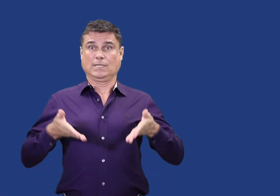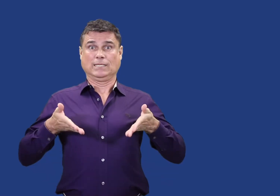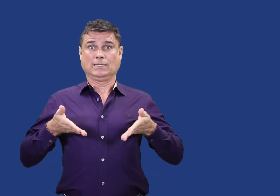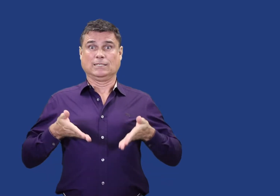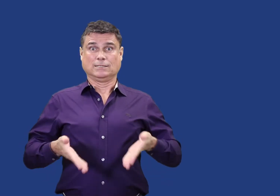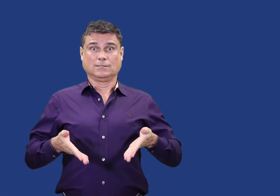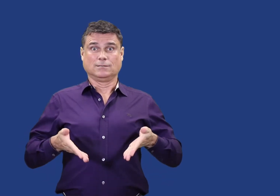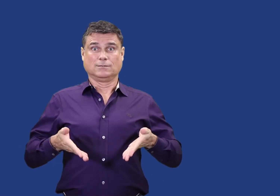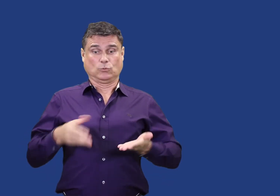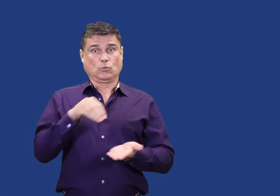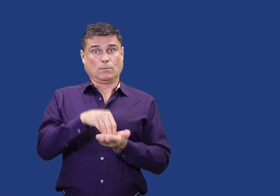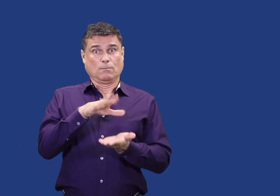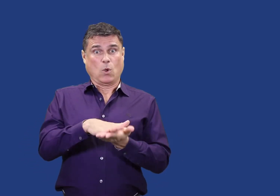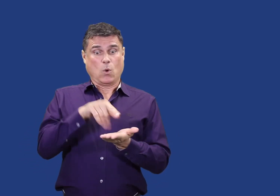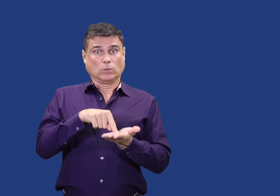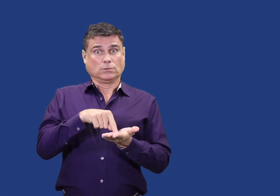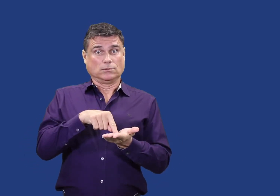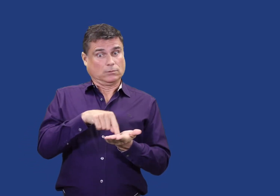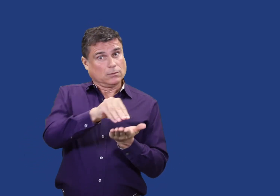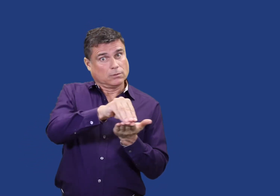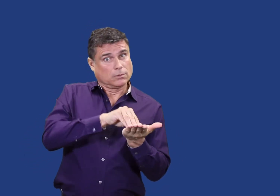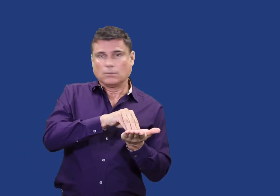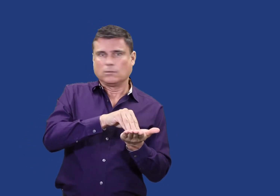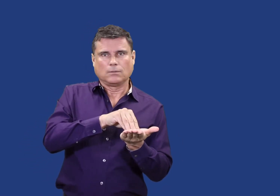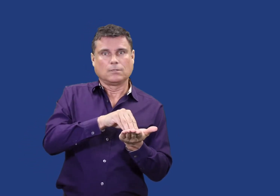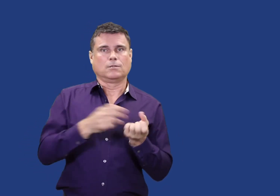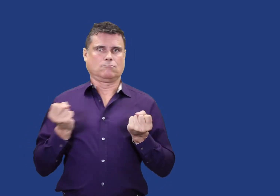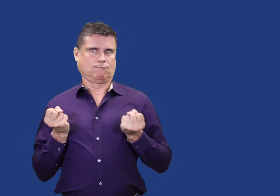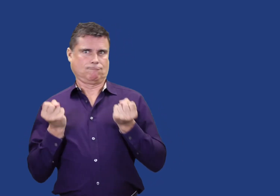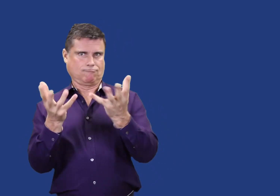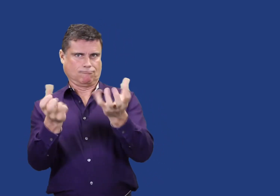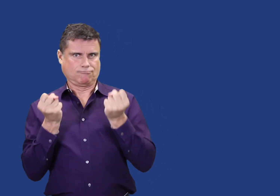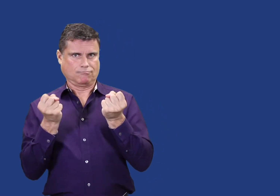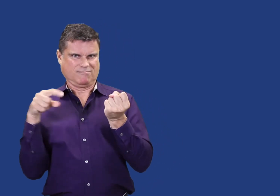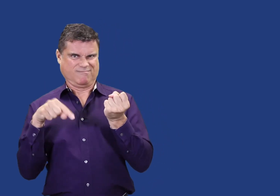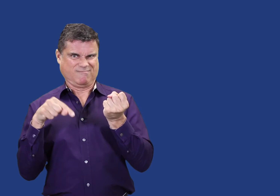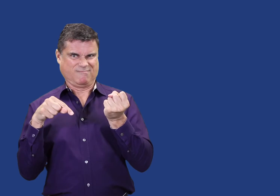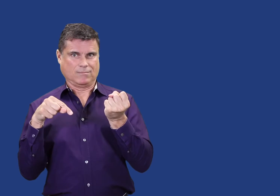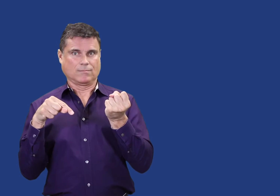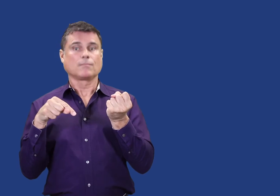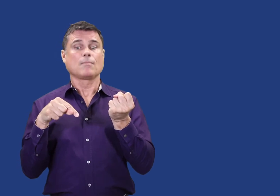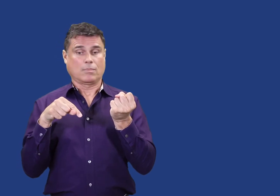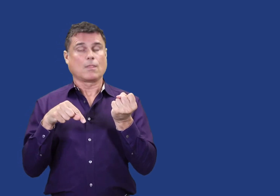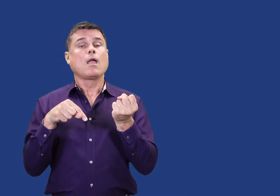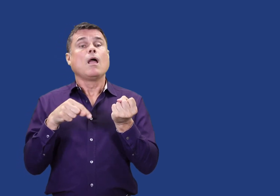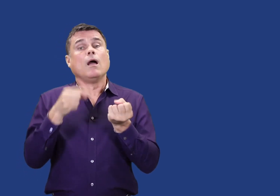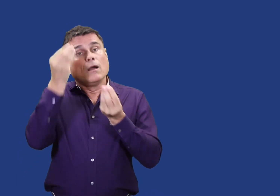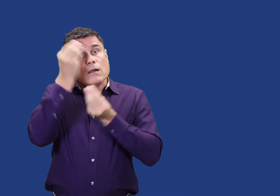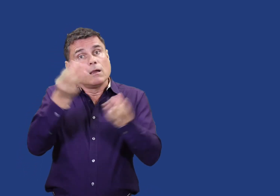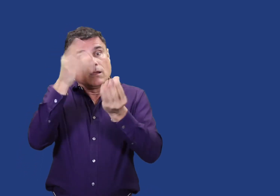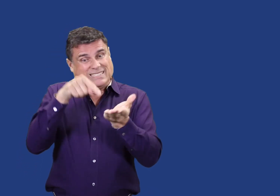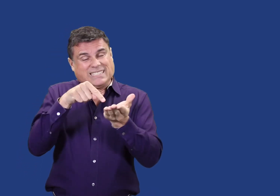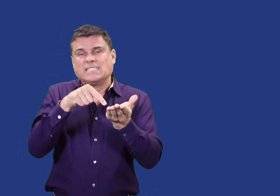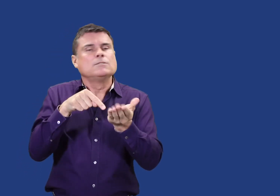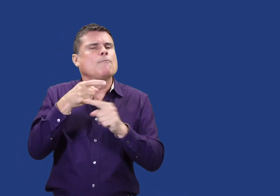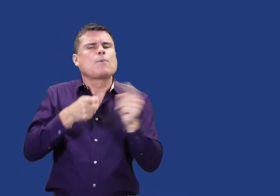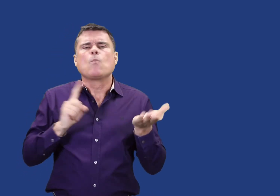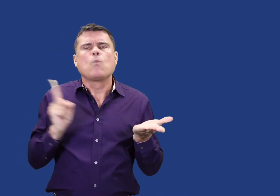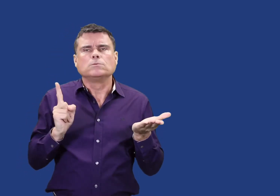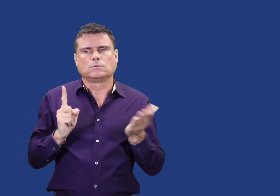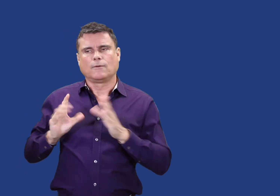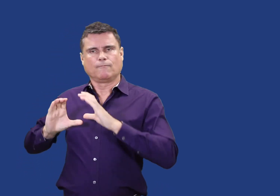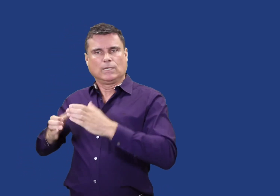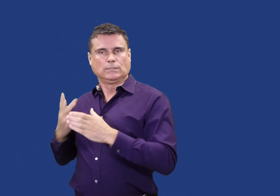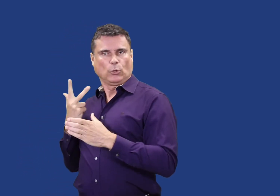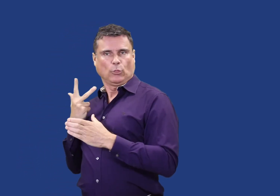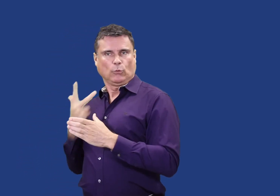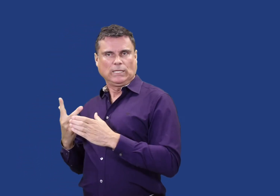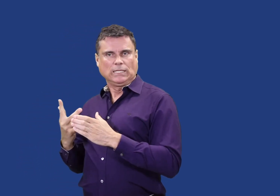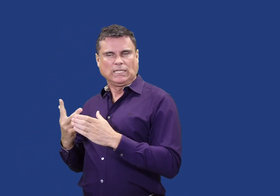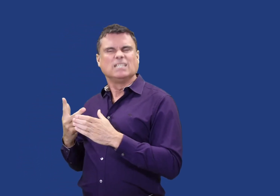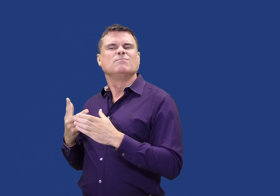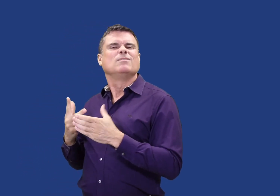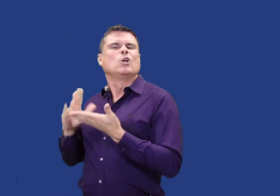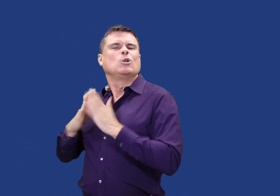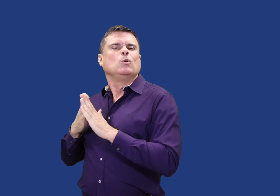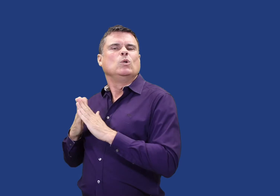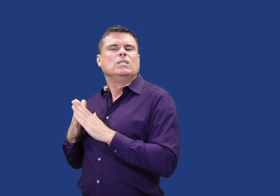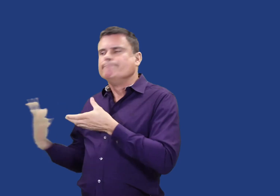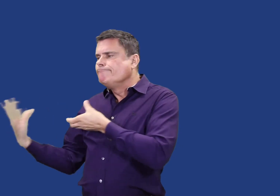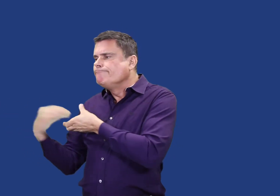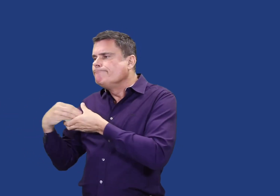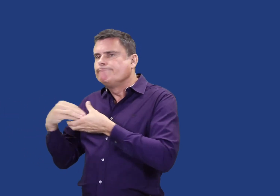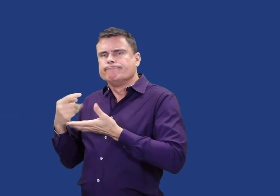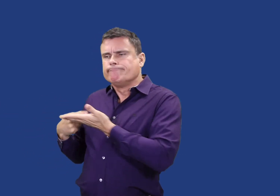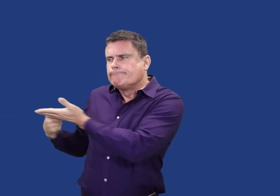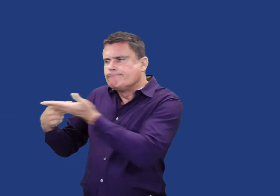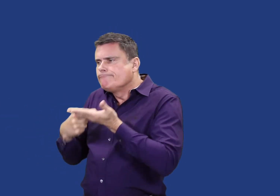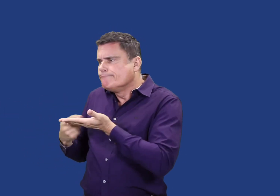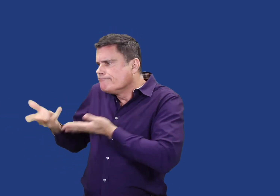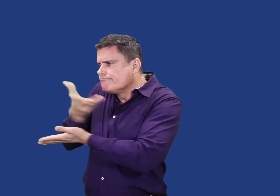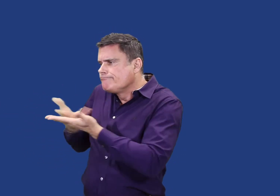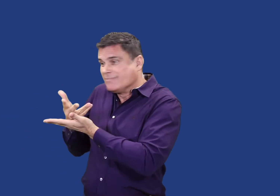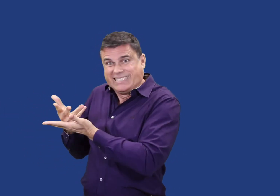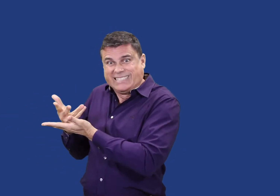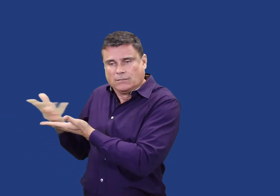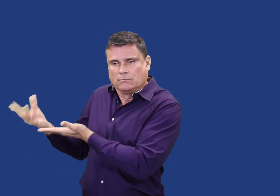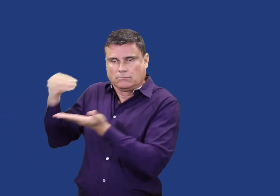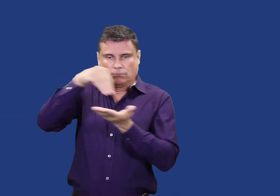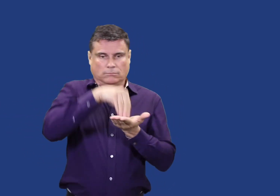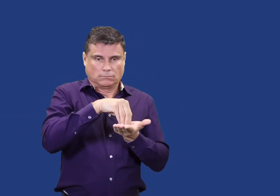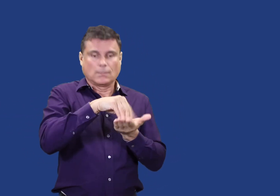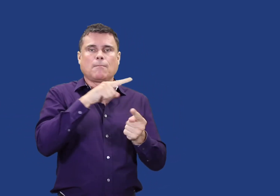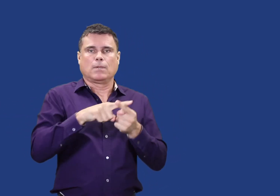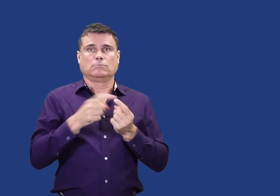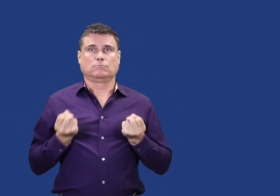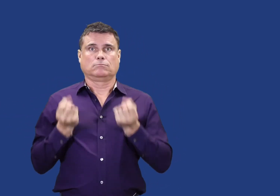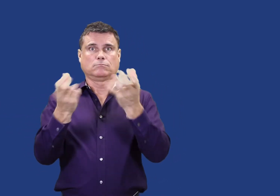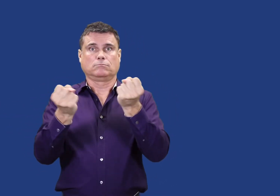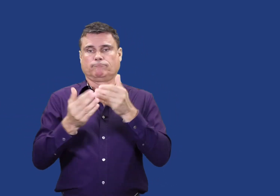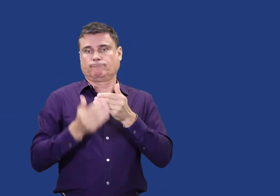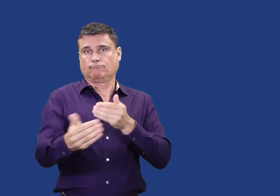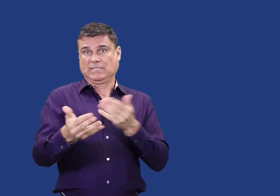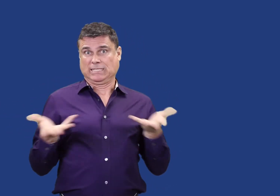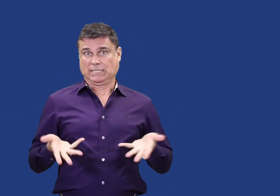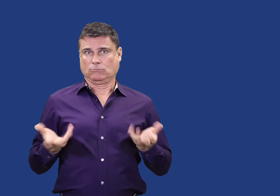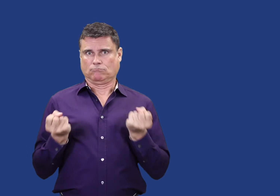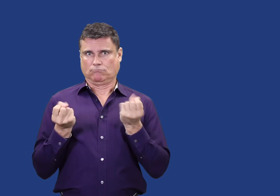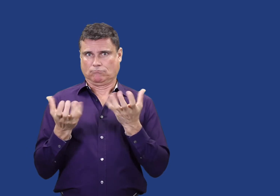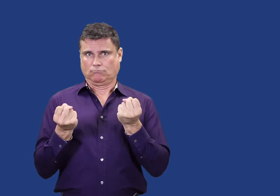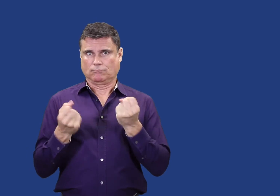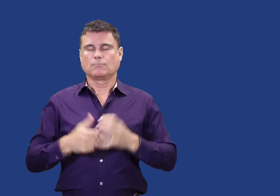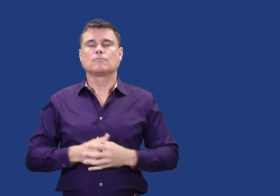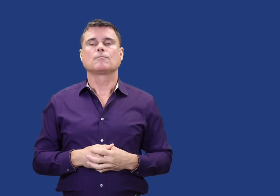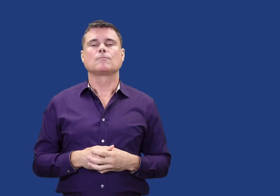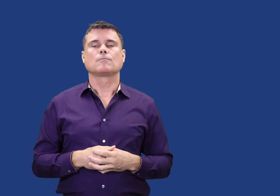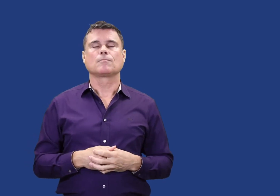THIS REPORT VISUALLY SUMMARIZES THE INPUT RECEIVED DURING PHASE III OF THE ENGAGEMENT PROJECT.